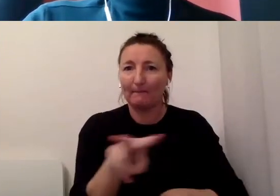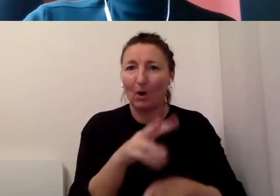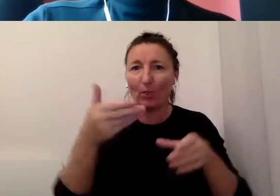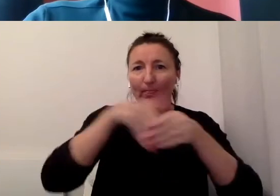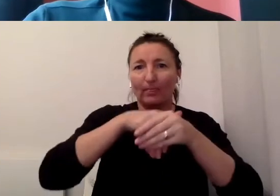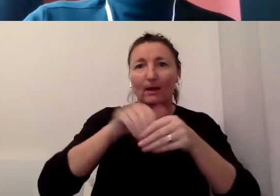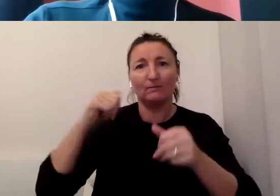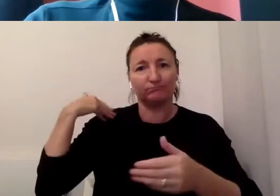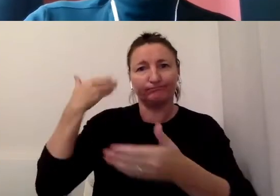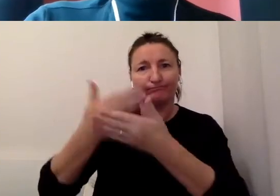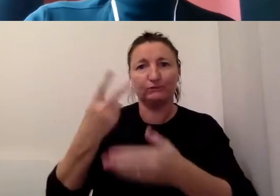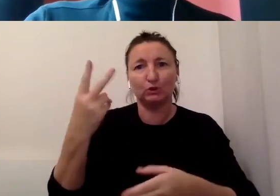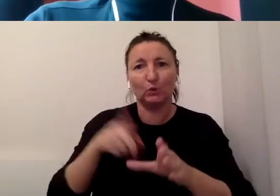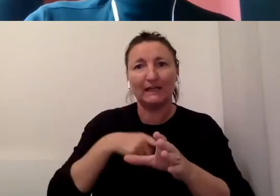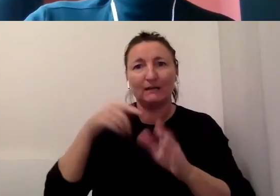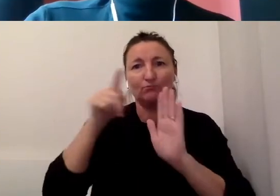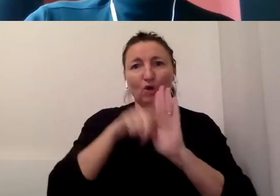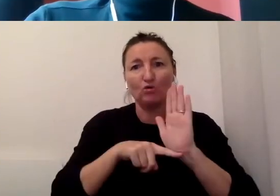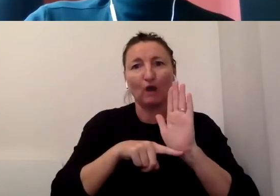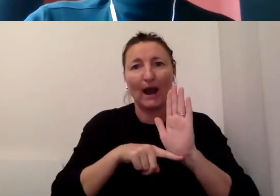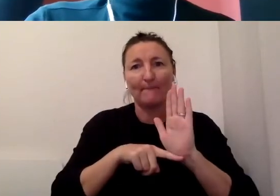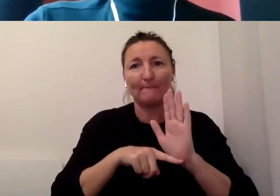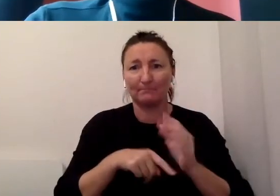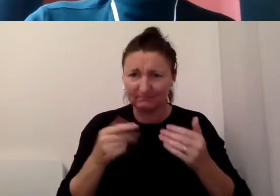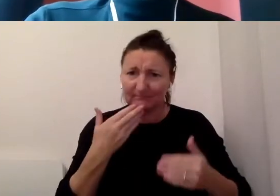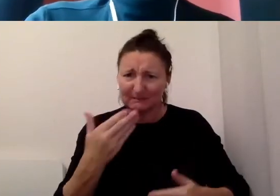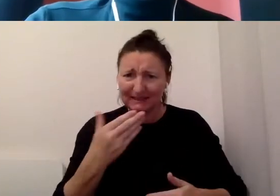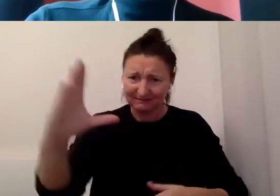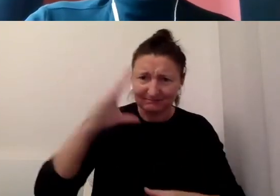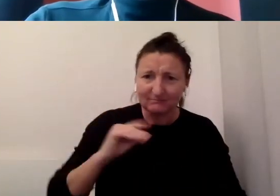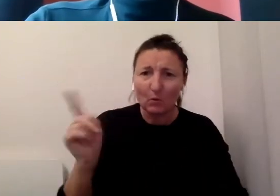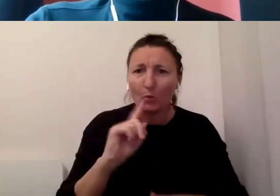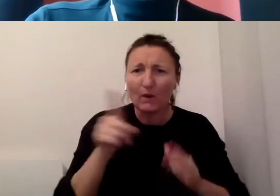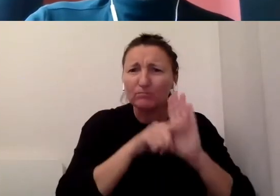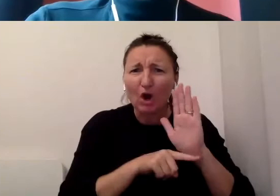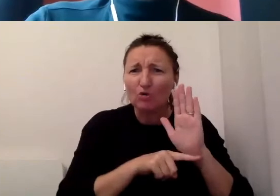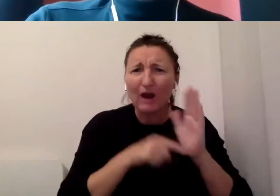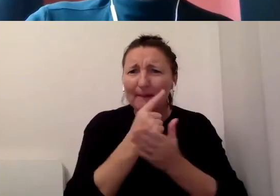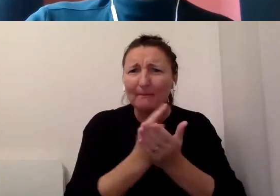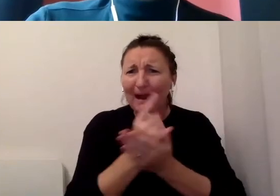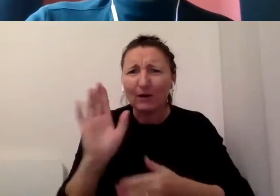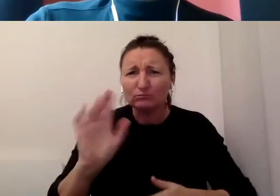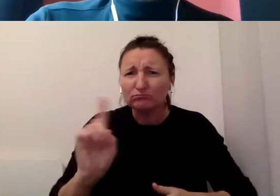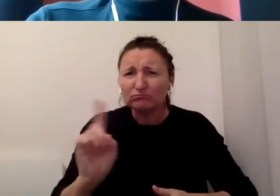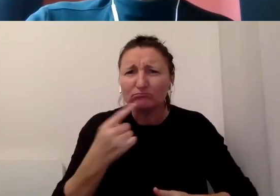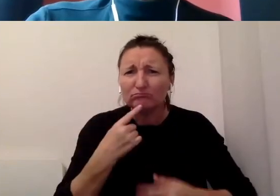Alex: Quilliass and Joy, can you tell us a bit more about what the program is all about? Quilliass, do you want to go first?